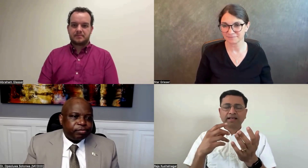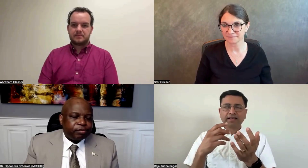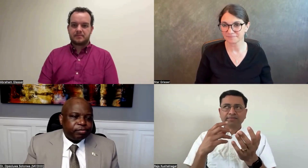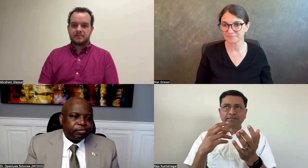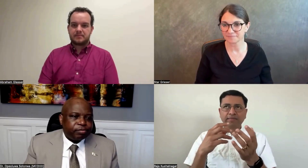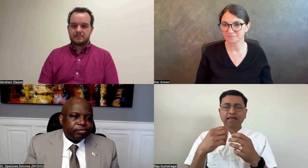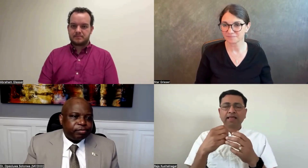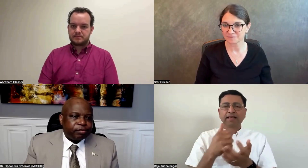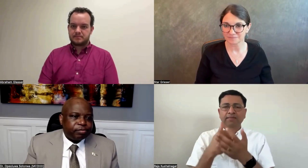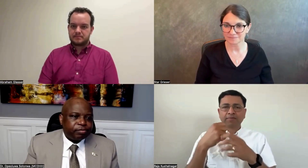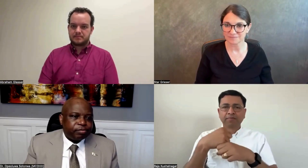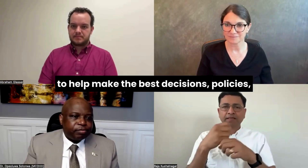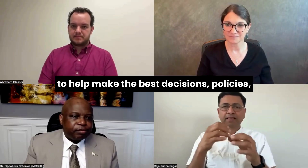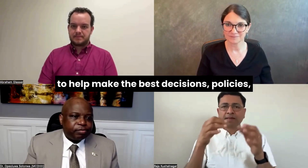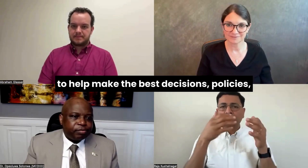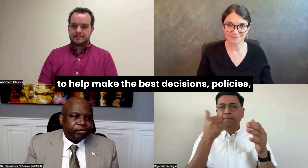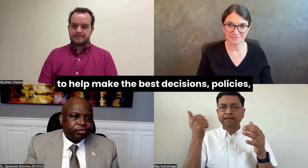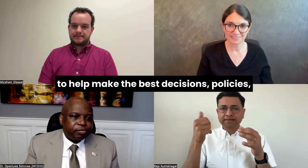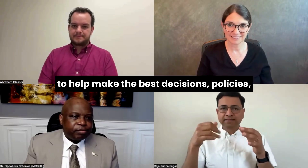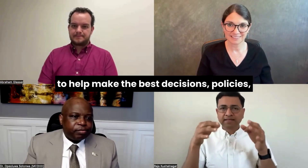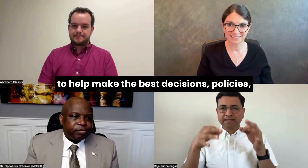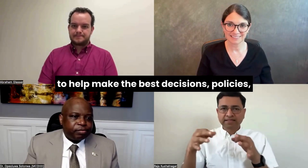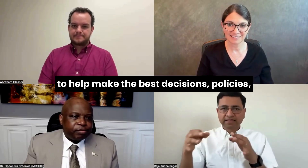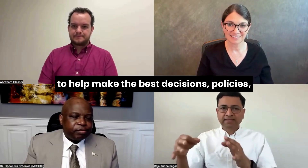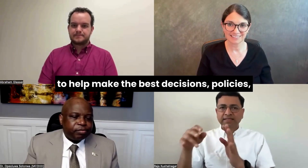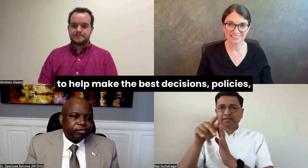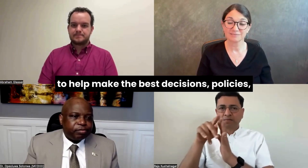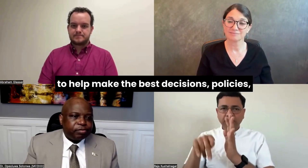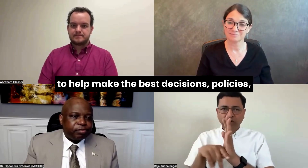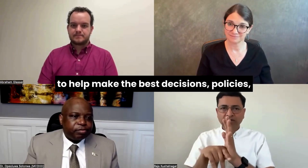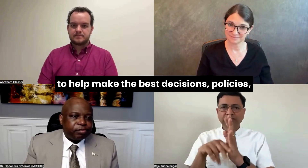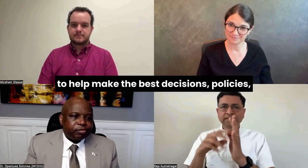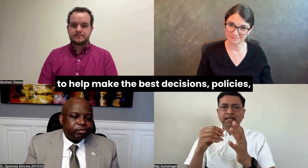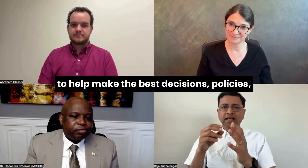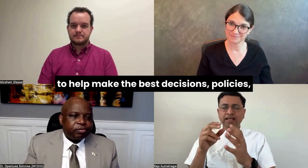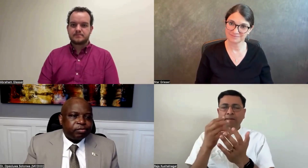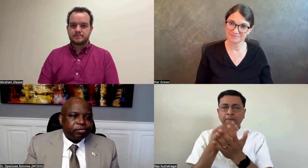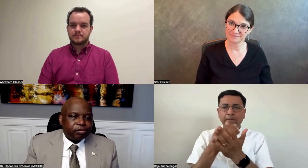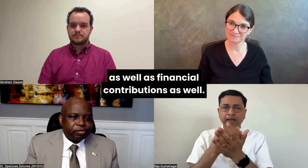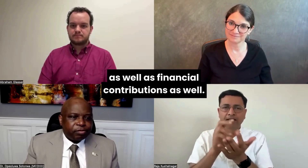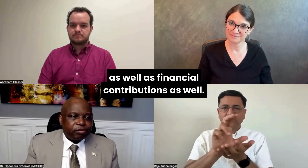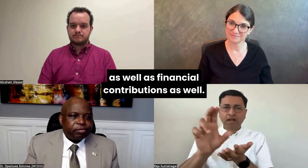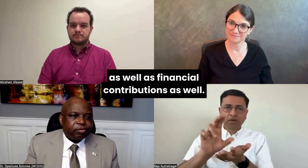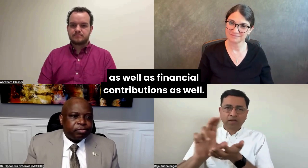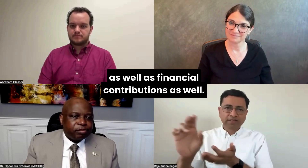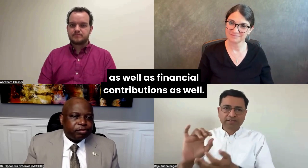to help make the best decisions, policies, as well as financial contributions as well.